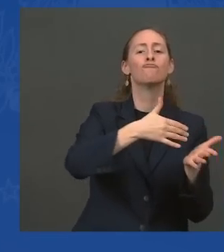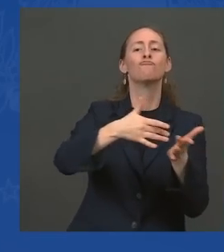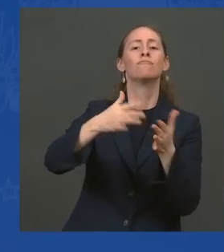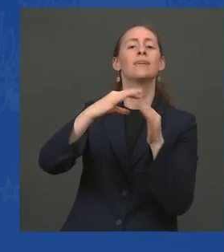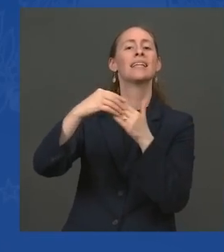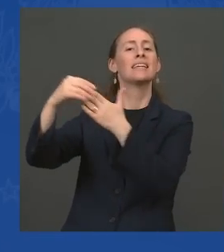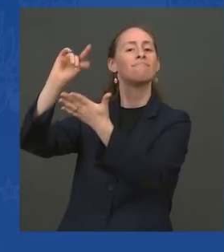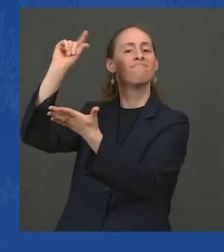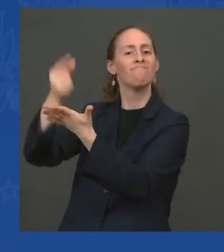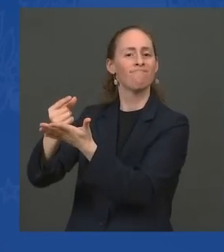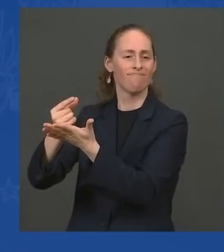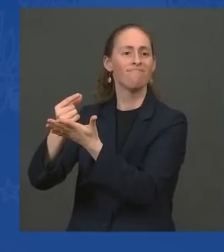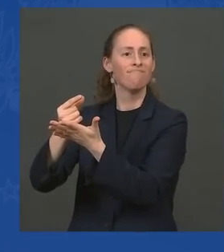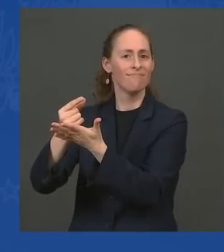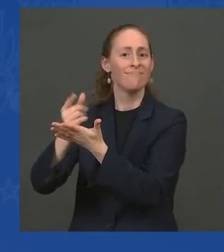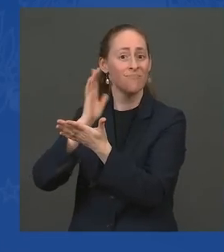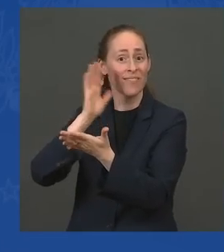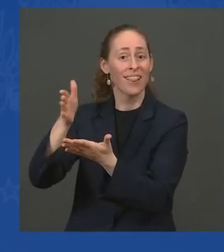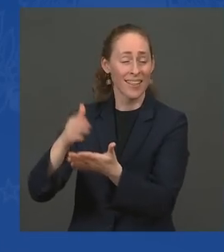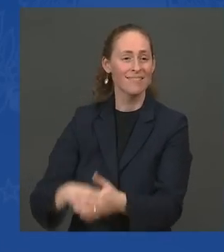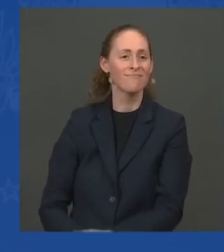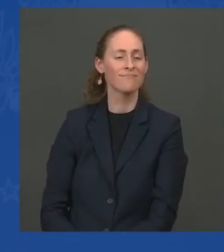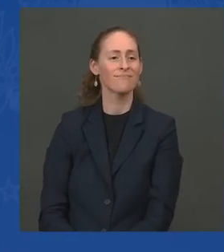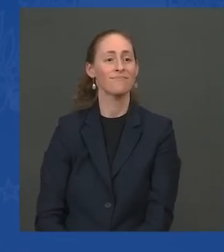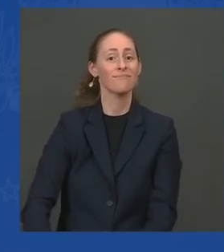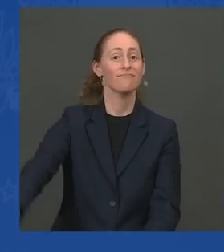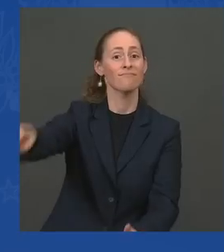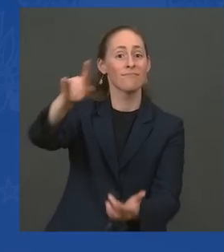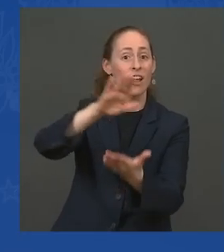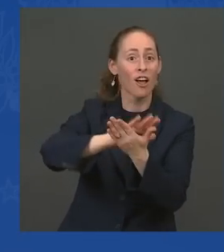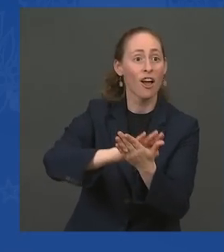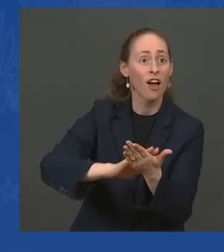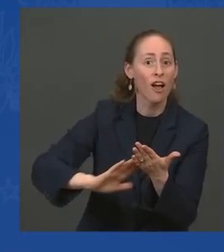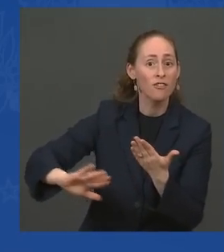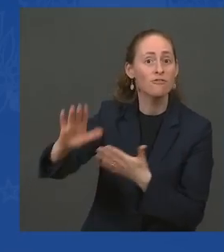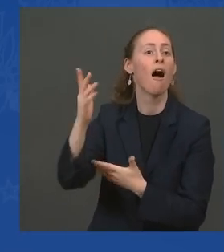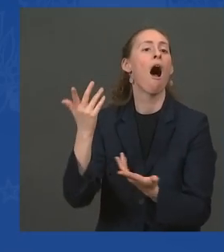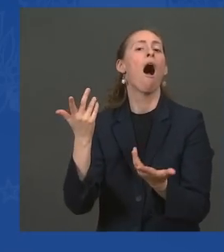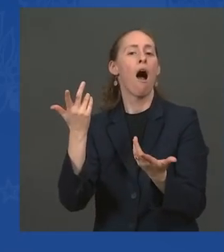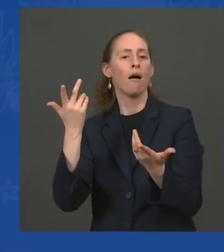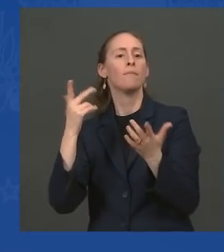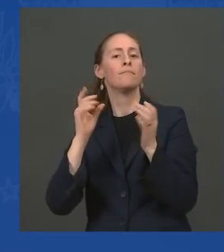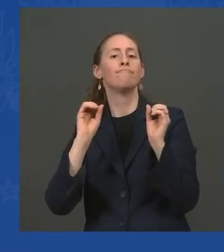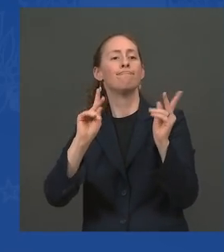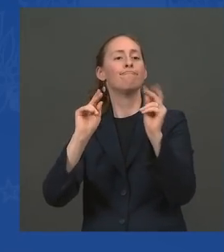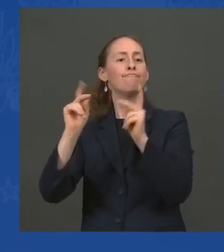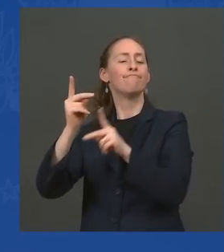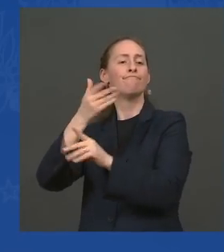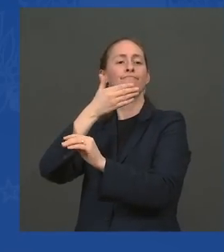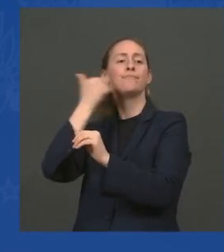will have access to education beyond high school. We're increasing Pell Grants, we're providing apprenticeship programs,